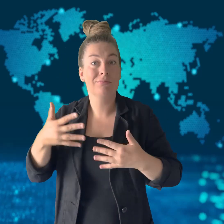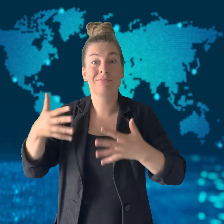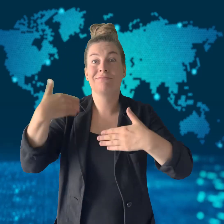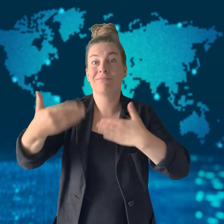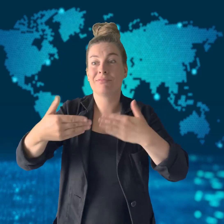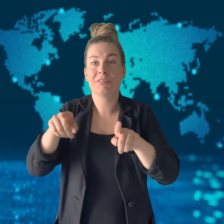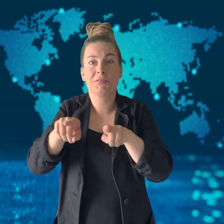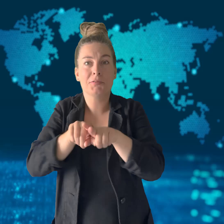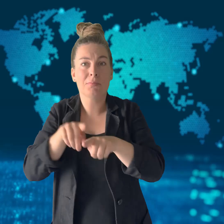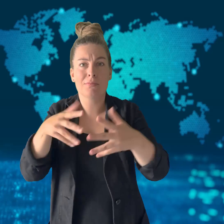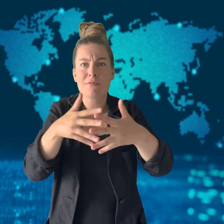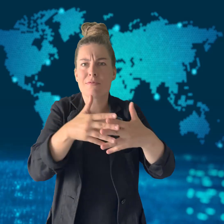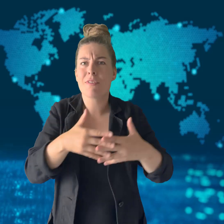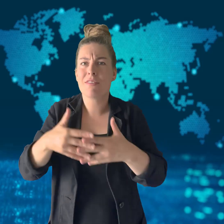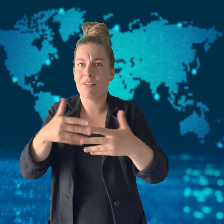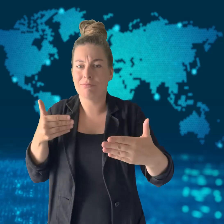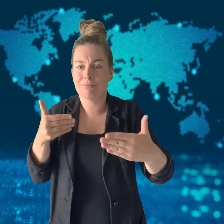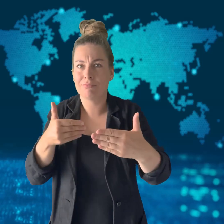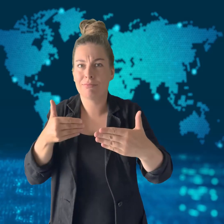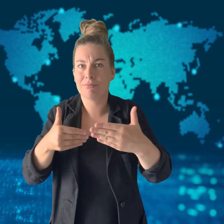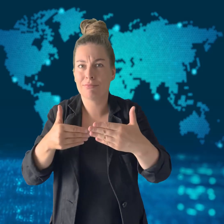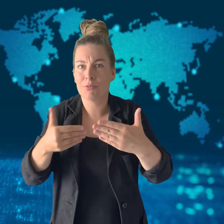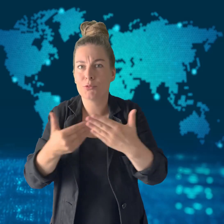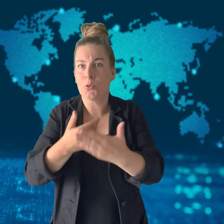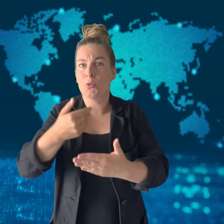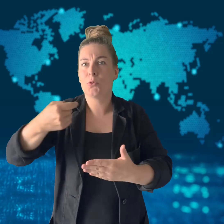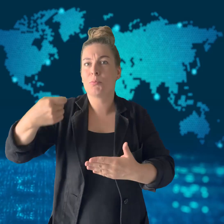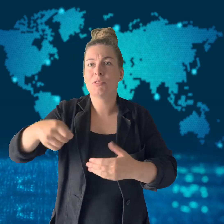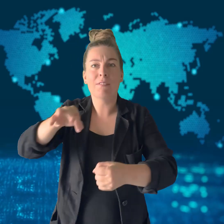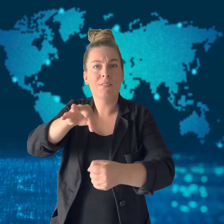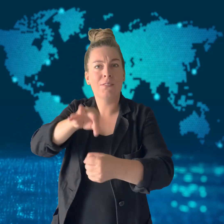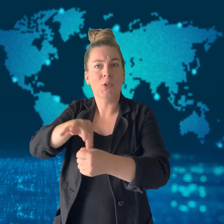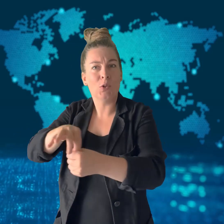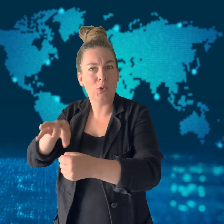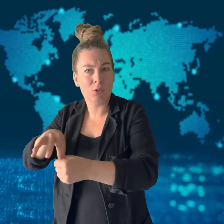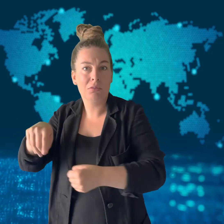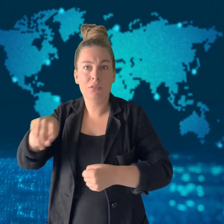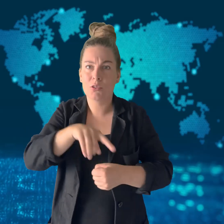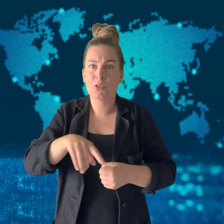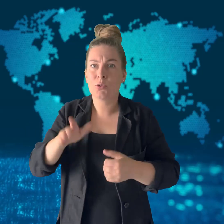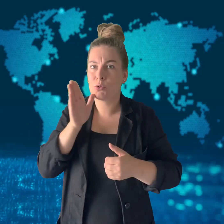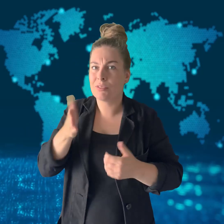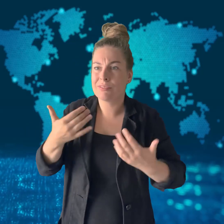A Presidential election is coming up in the US and there were